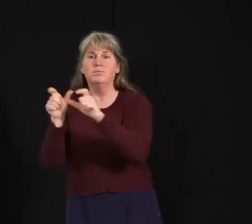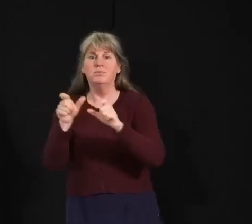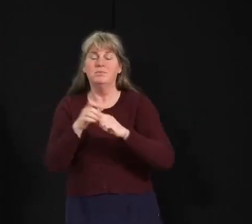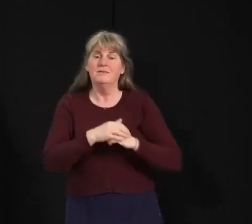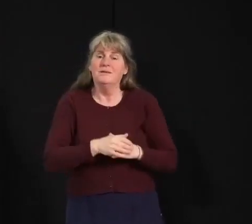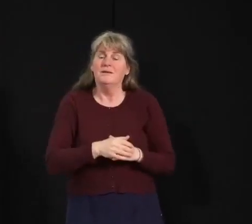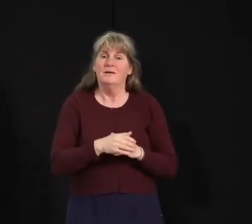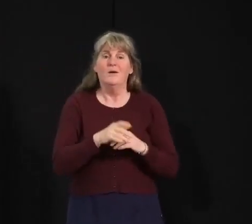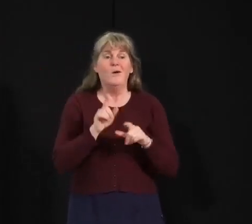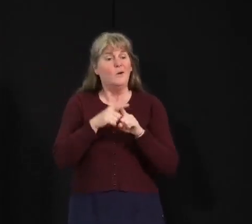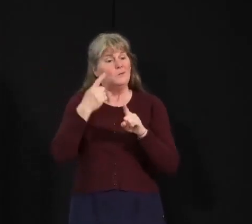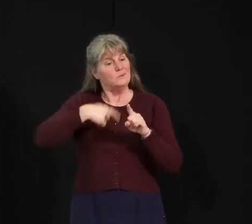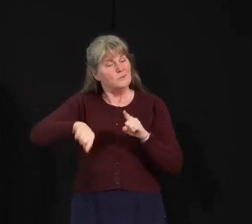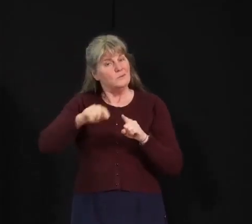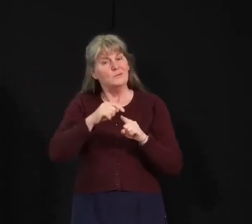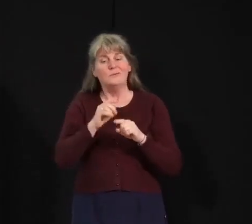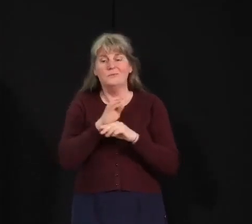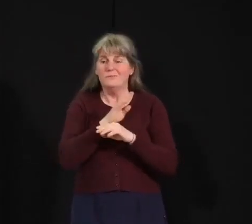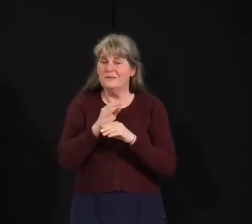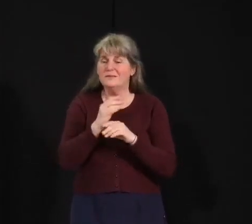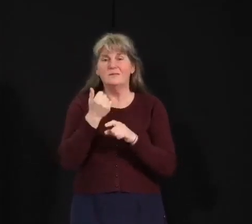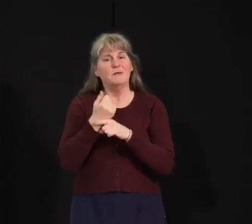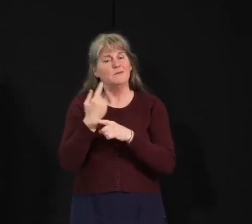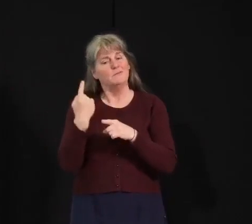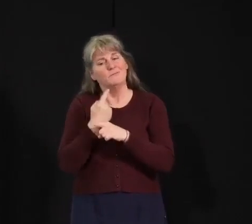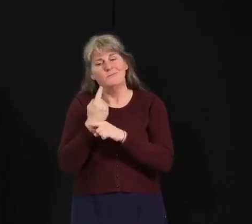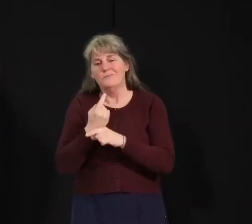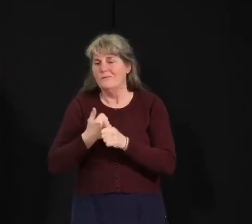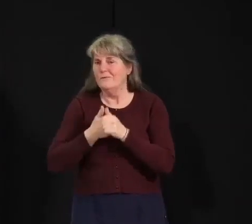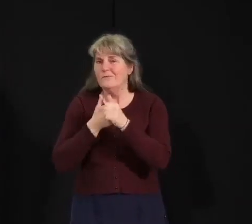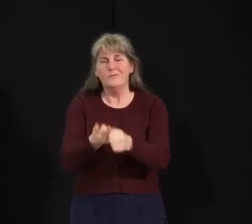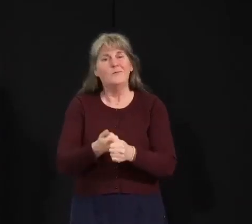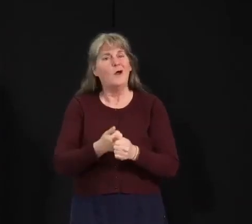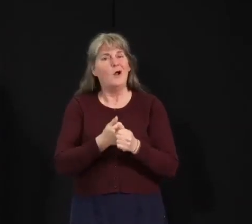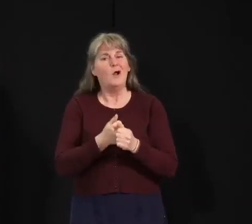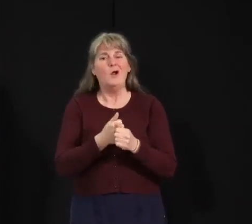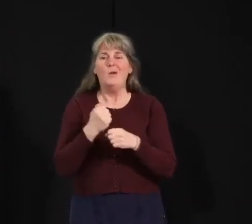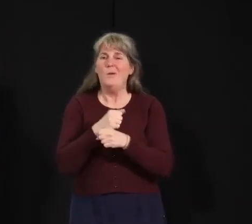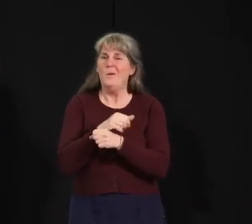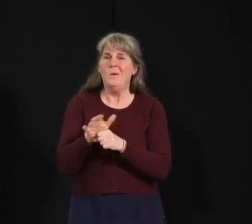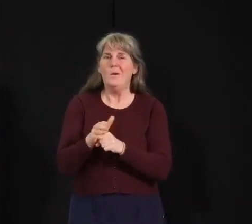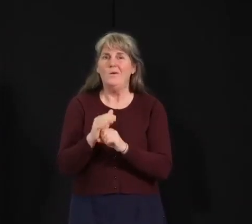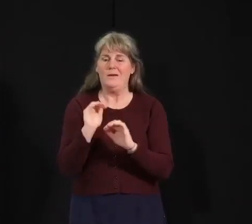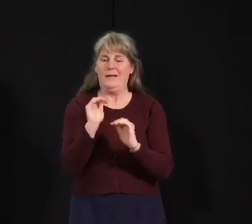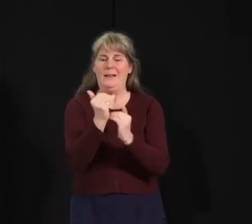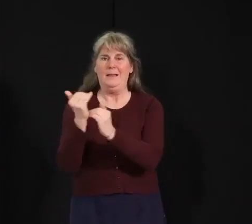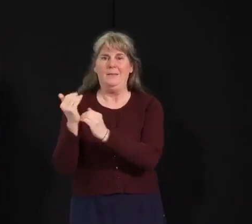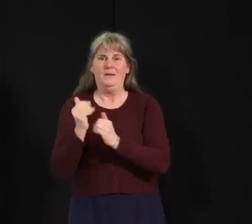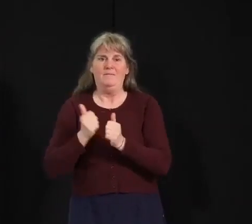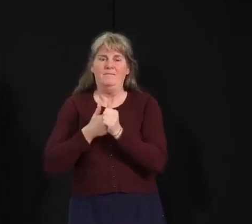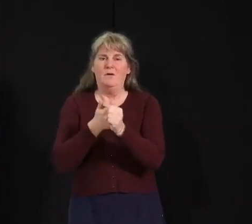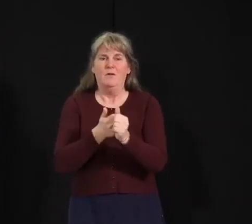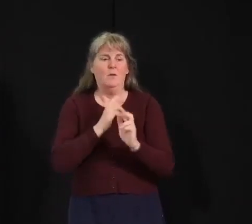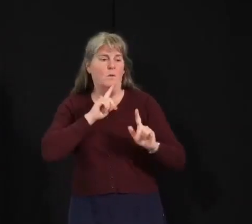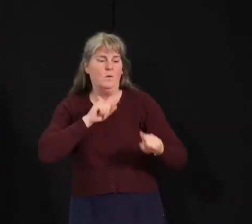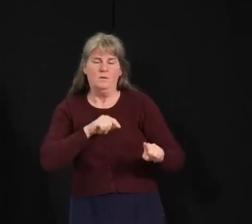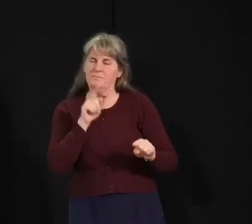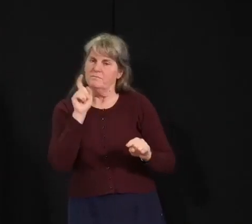to be able to respond to the levels of need should COVID cluster or outbreaks occur.